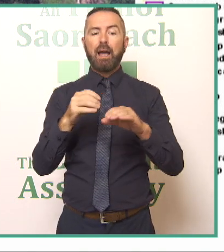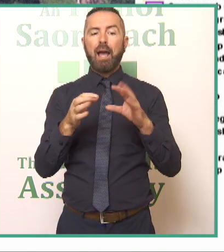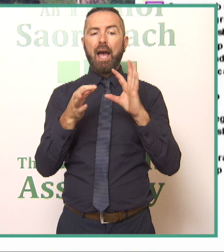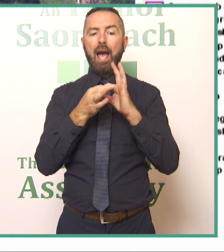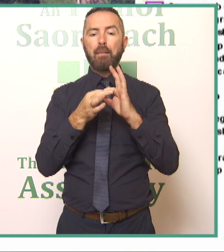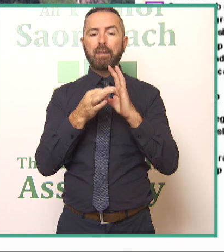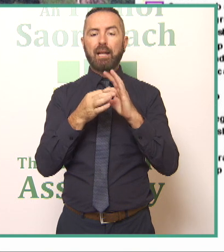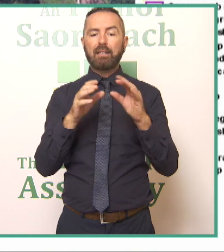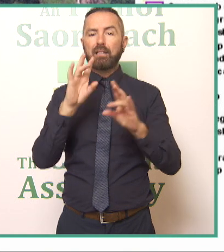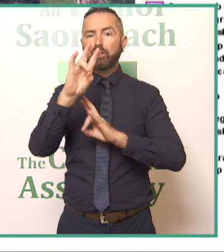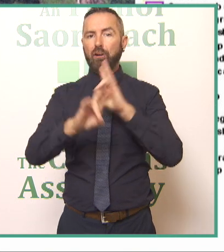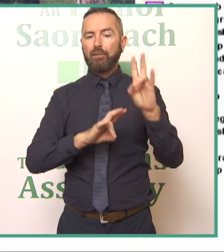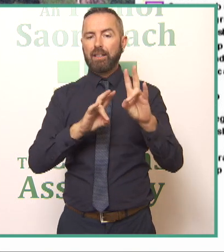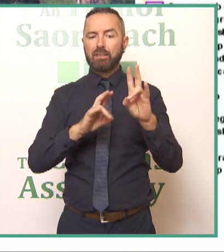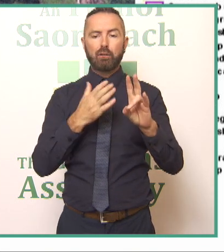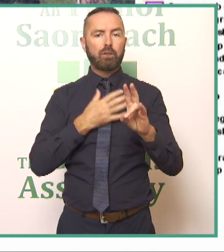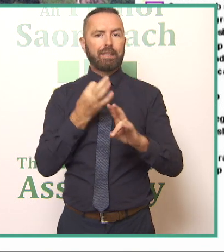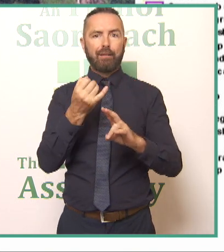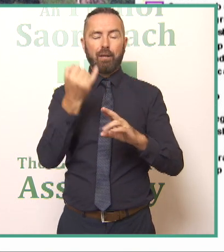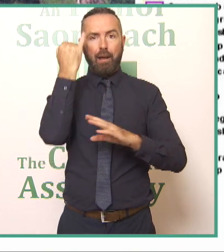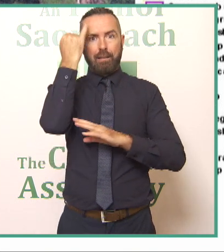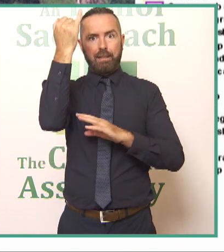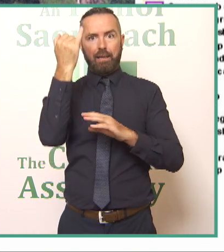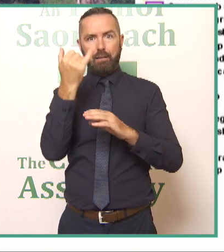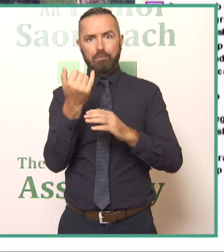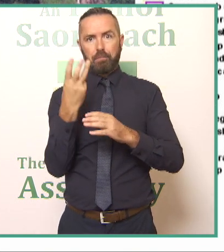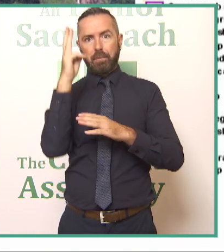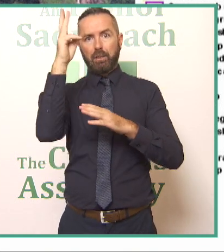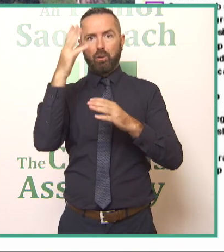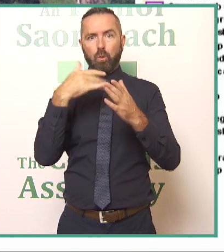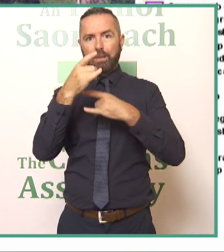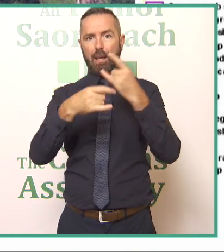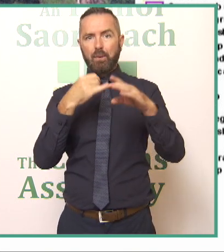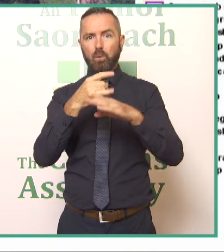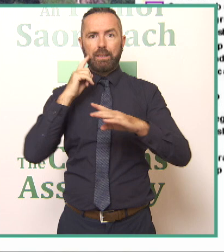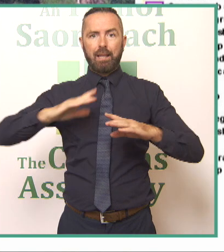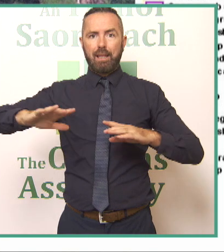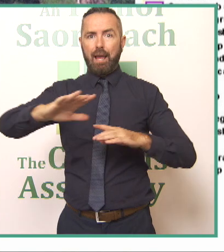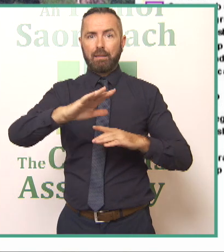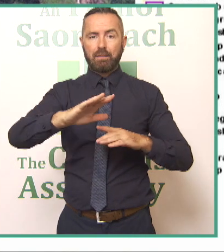um and just to give an illustration of what's actually on our Farmland out there aside from I